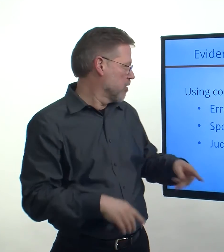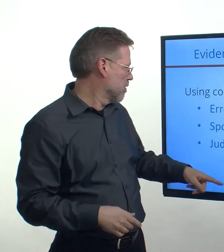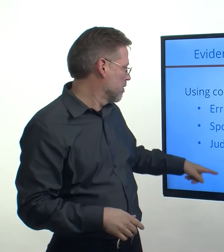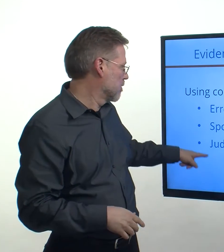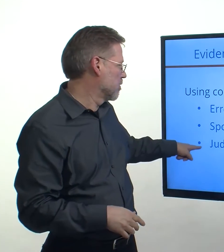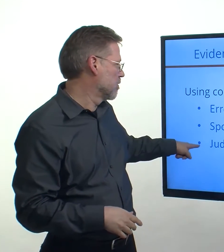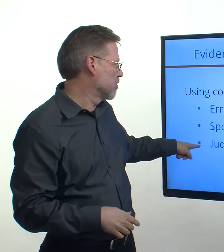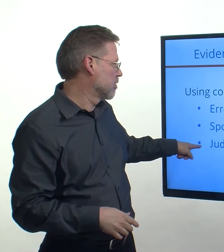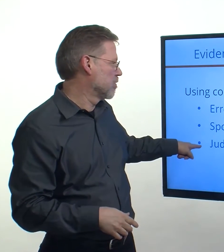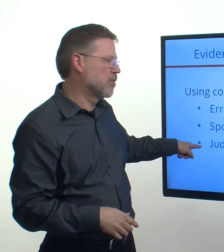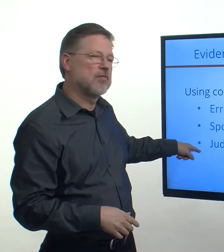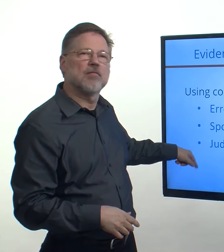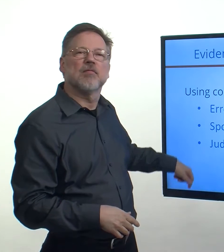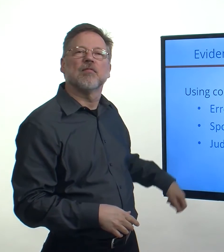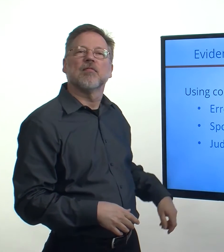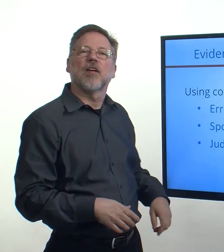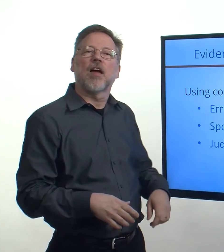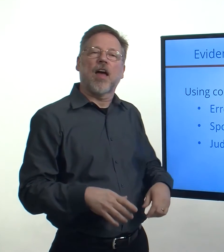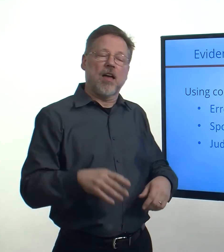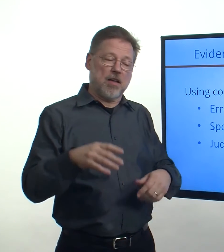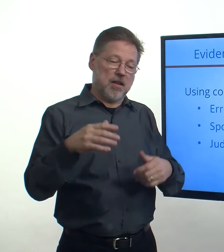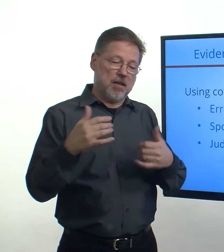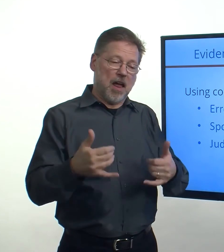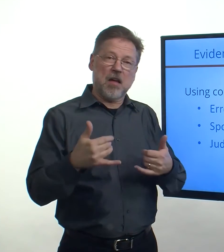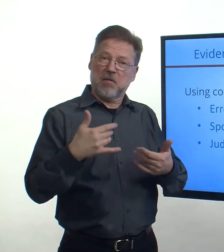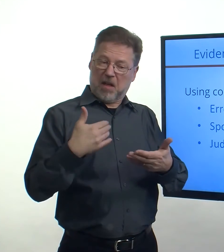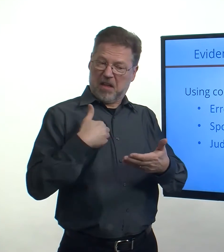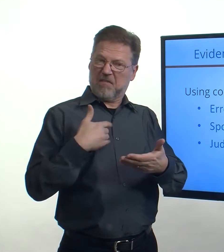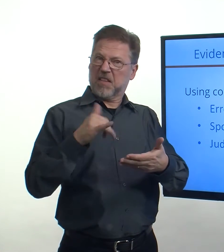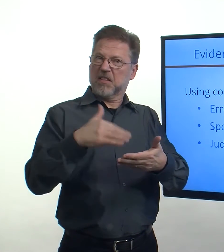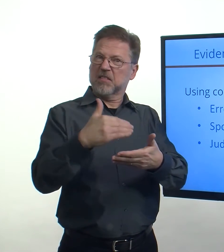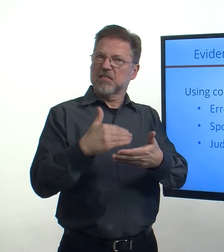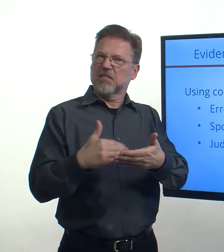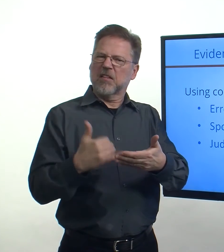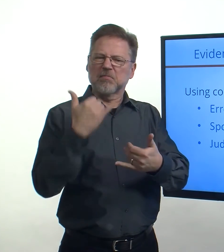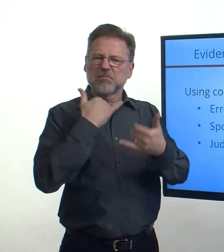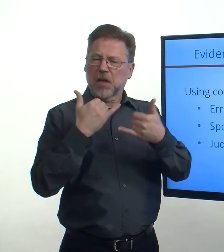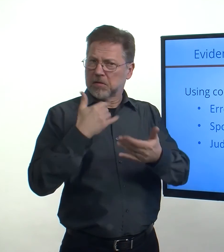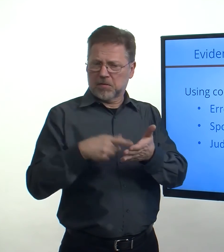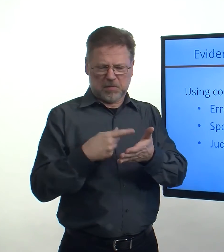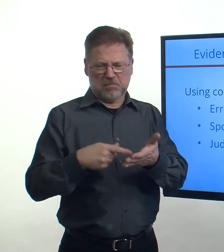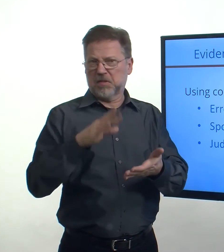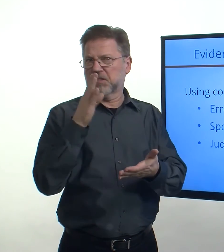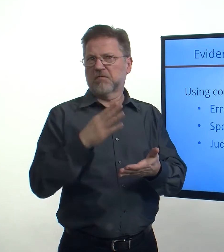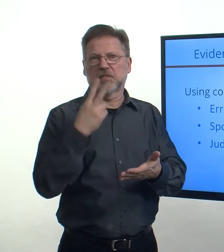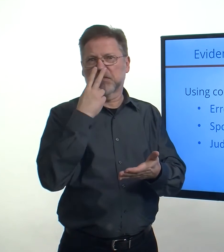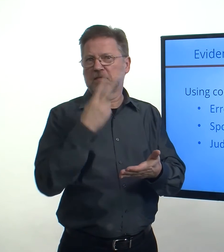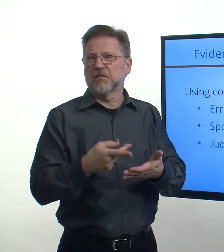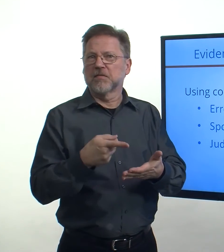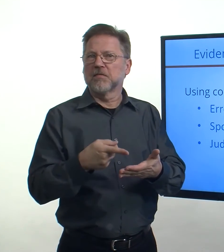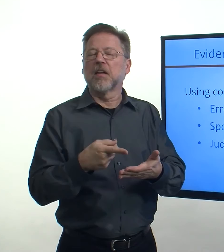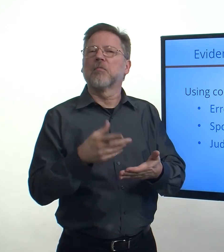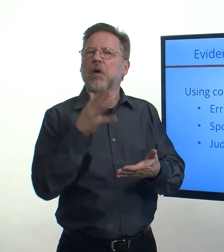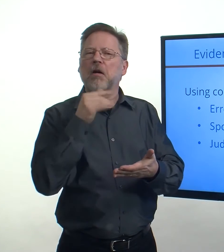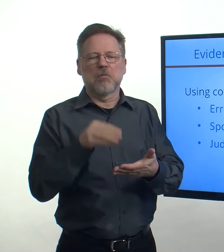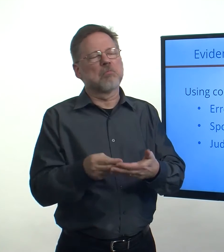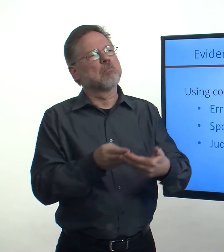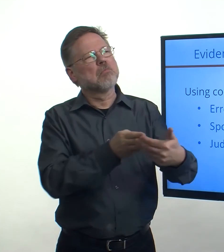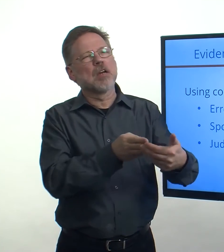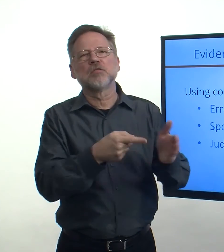Next are judgments on well-formedness. Now, you can use those errors, some of which you may have never seen before, to make a